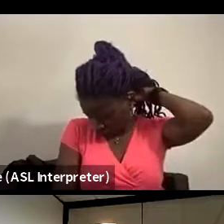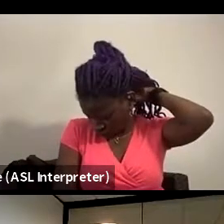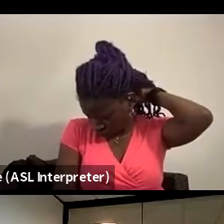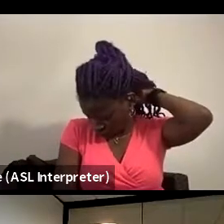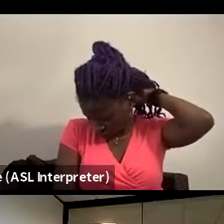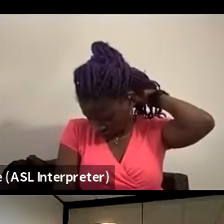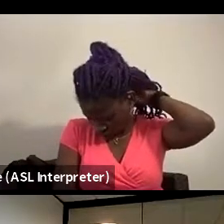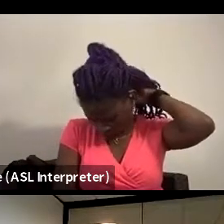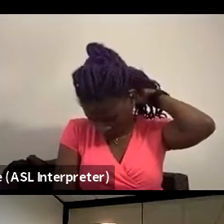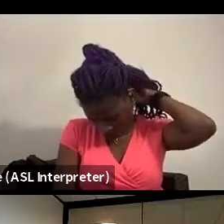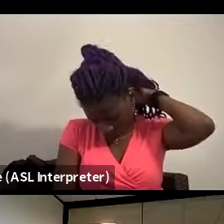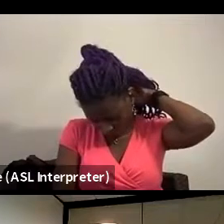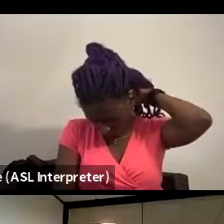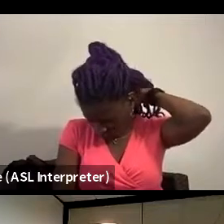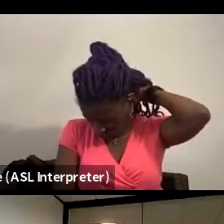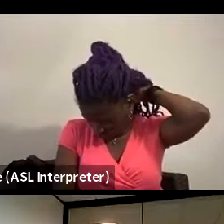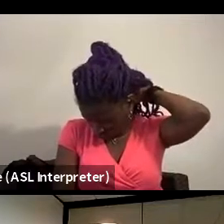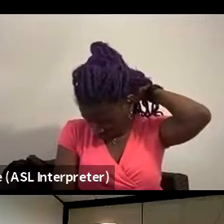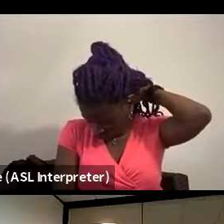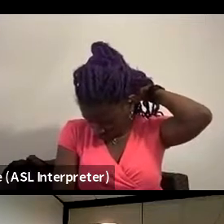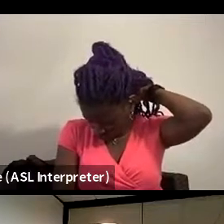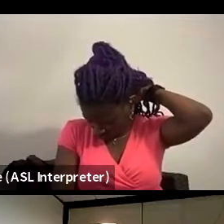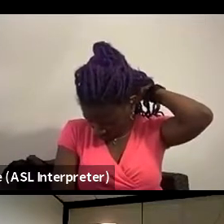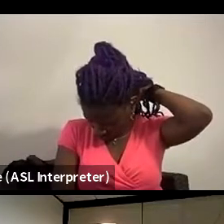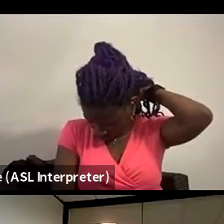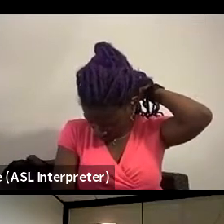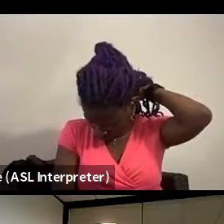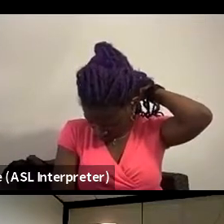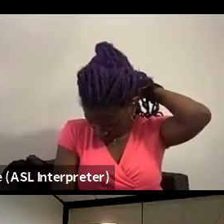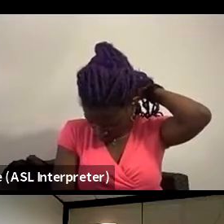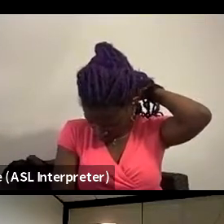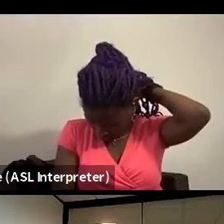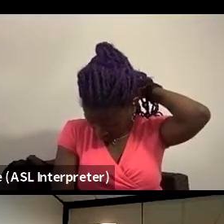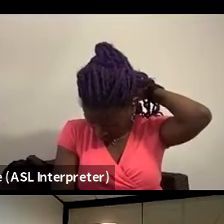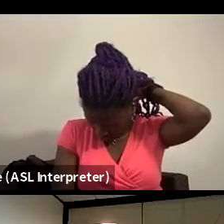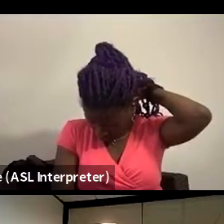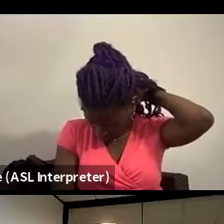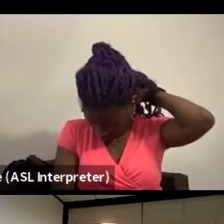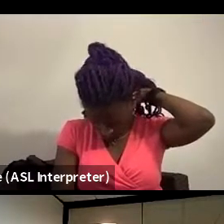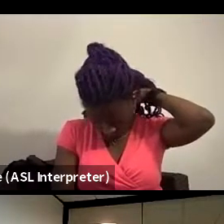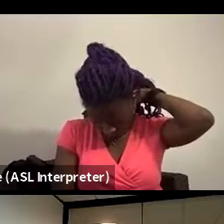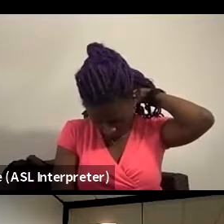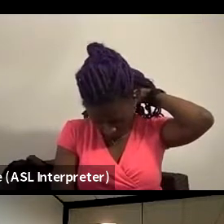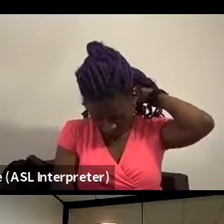Thank you, I appreciate it, but I think we have time for one more quick question before we wrap up. And Michael, you were up.